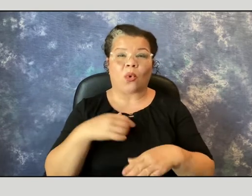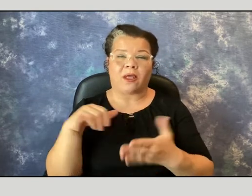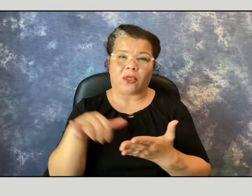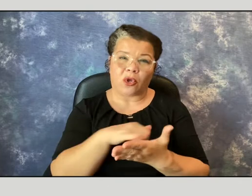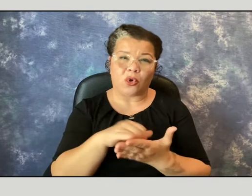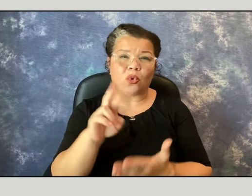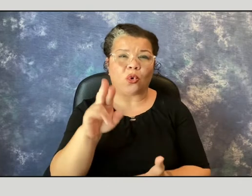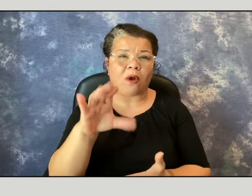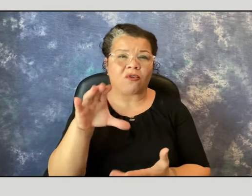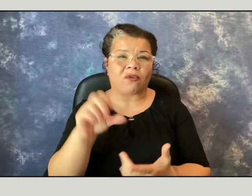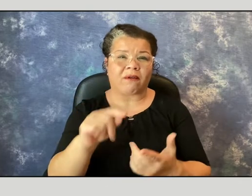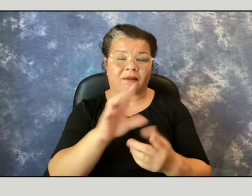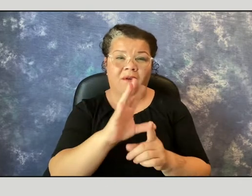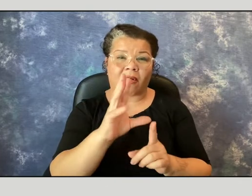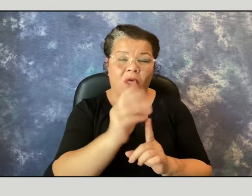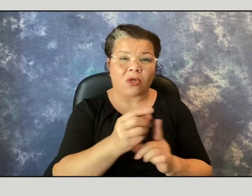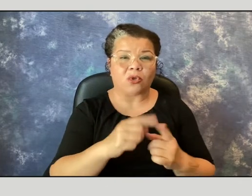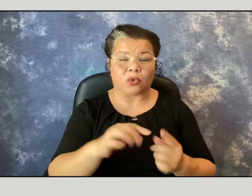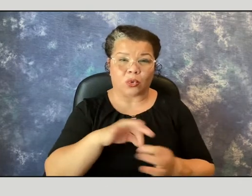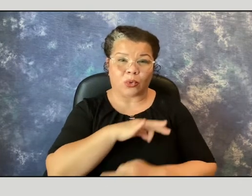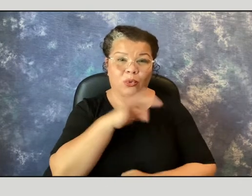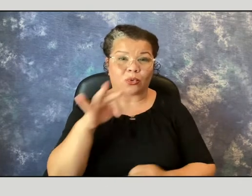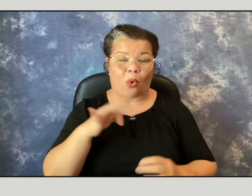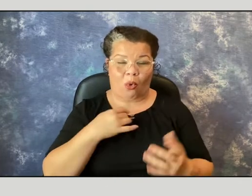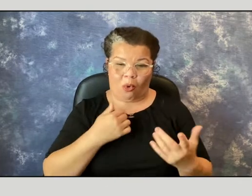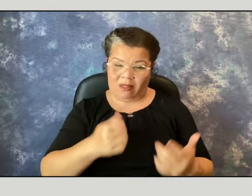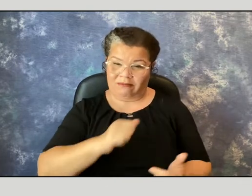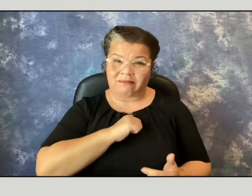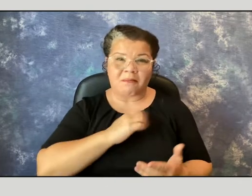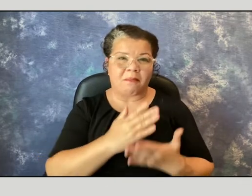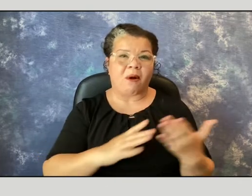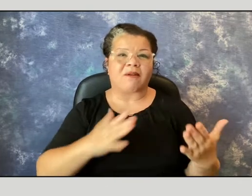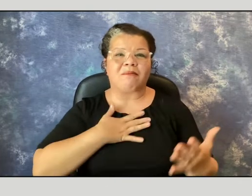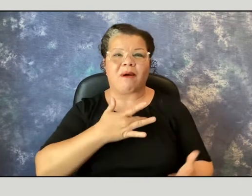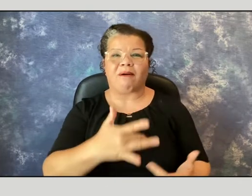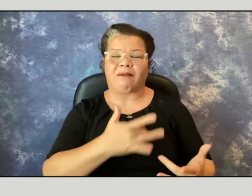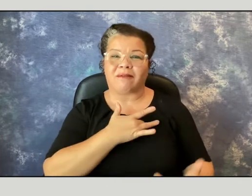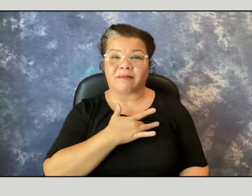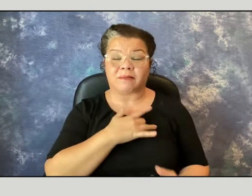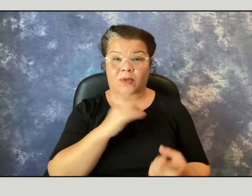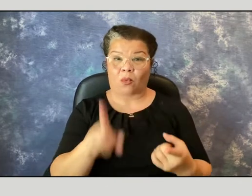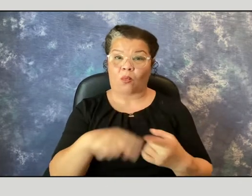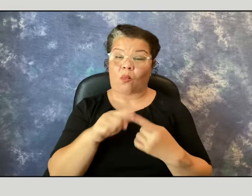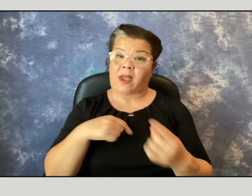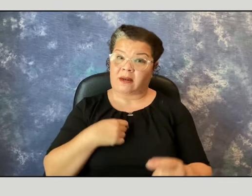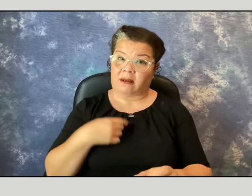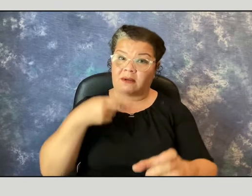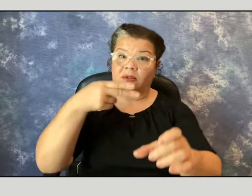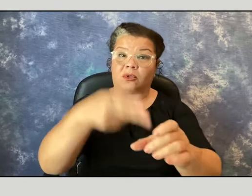that are a precious part of my heart. When I joined Mellon as its president in 2018,